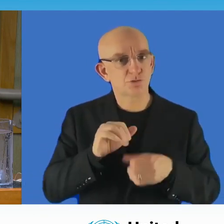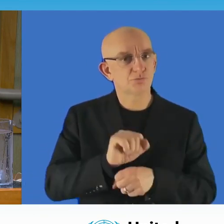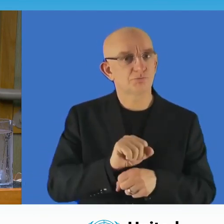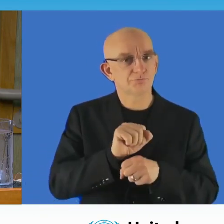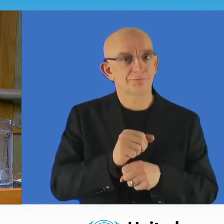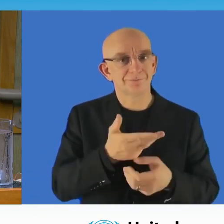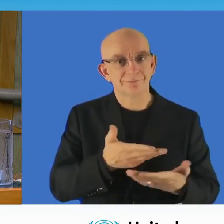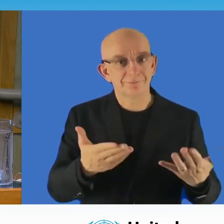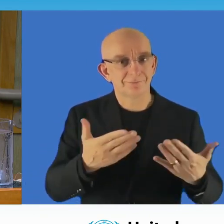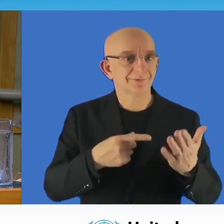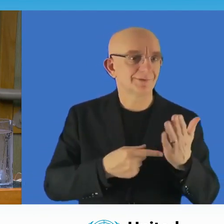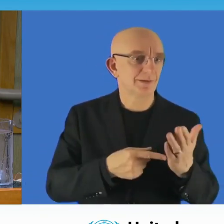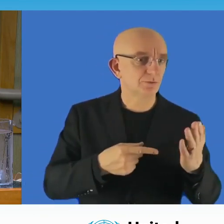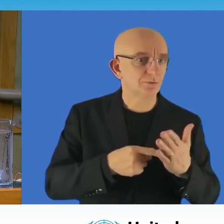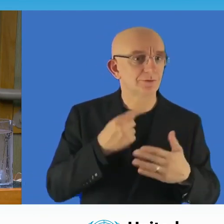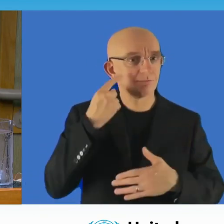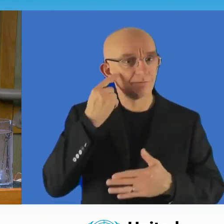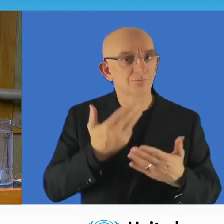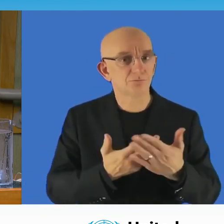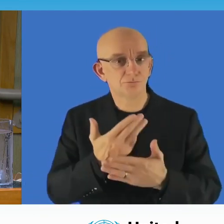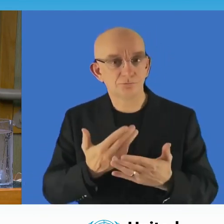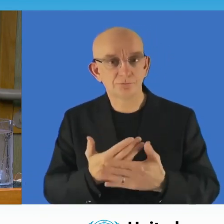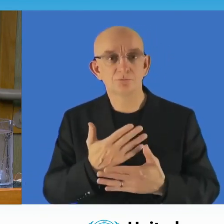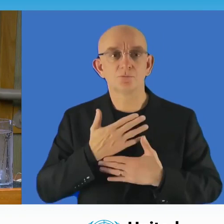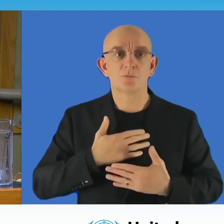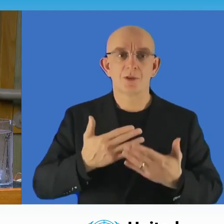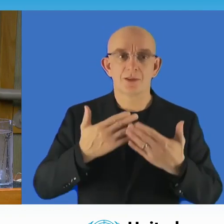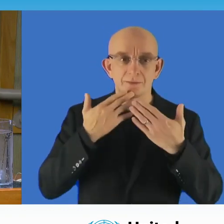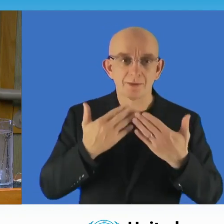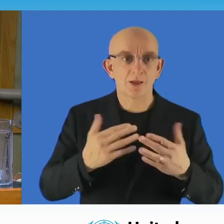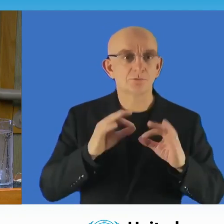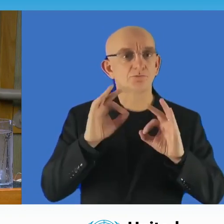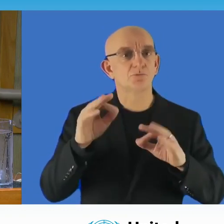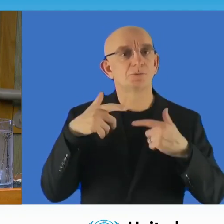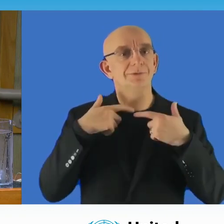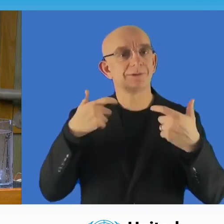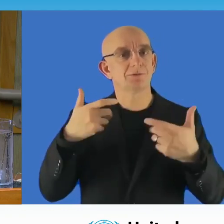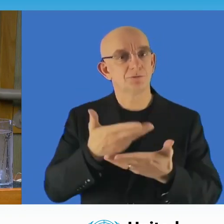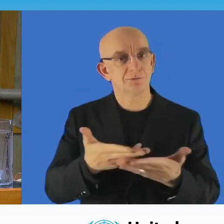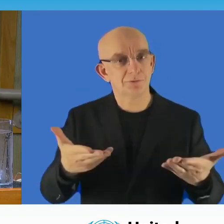Secretariat for being the backbone in organizing this conference and providing the bureau with the